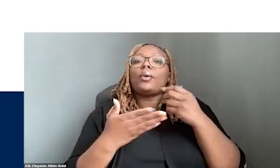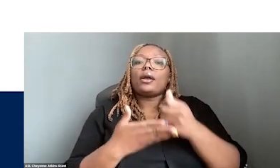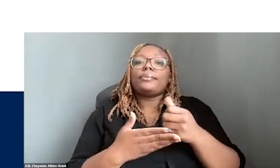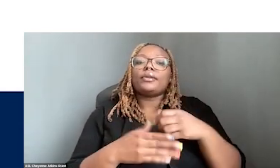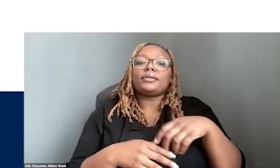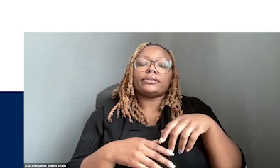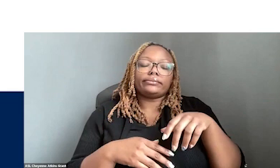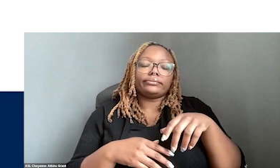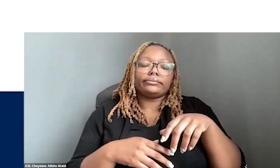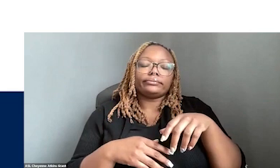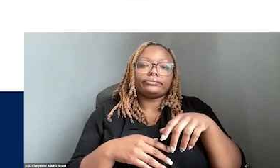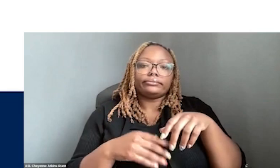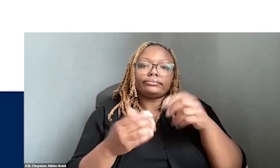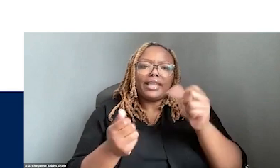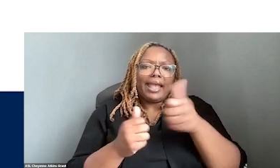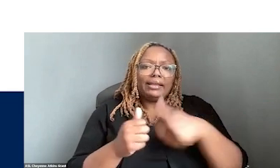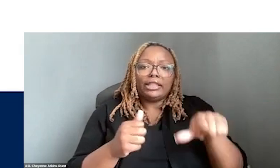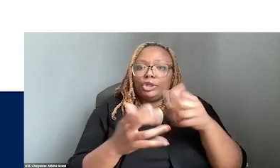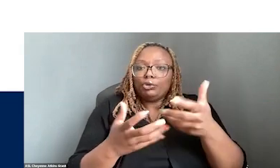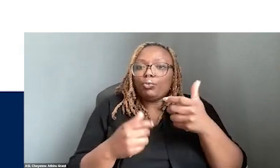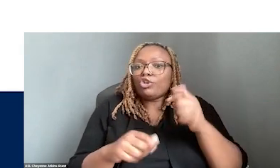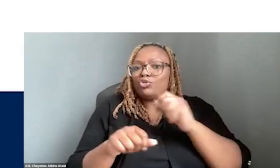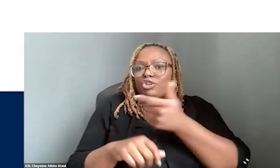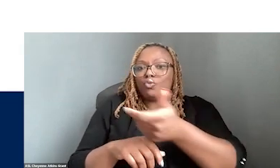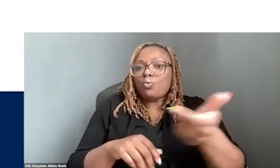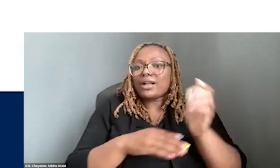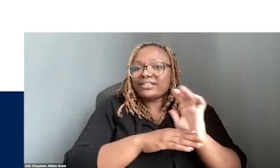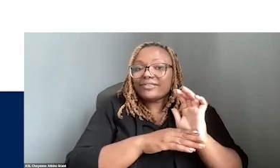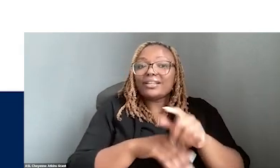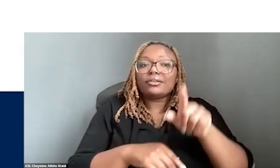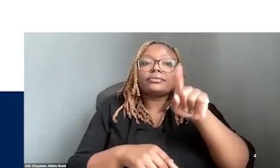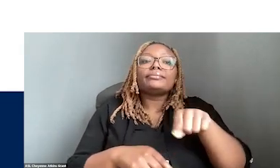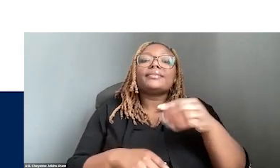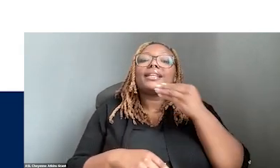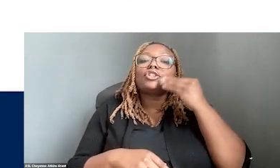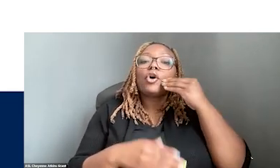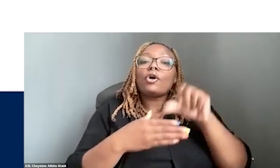Those videos are available for you anytime. Again, there's the homepage and the email alias.